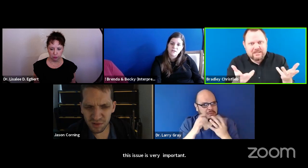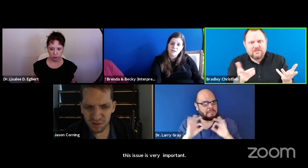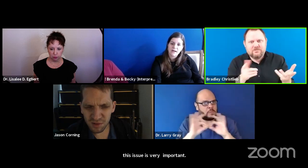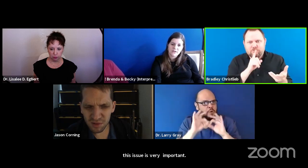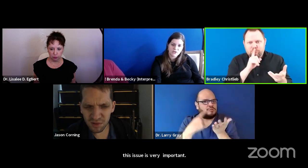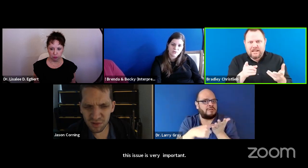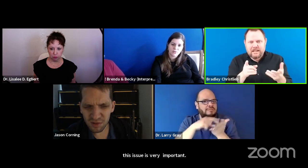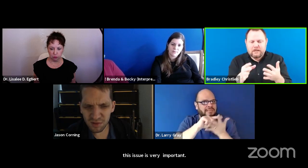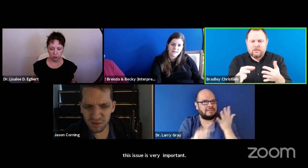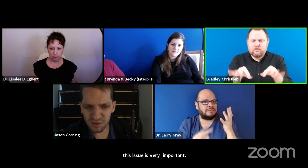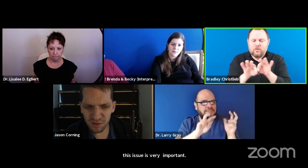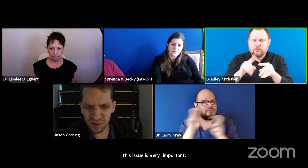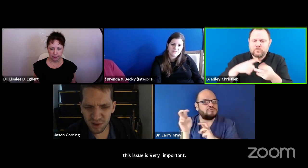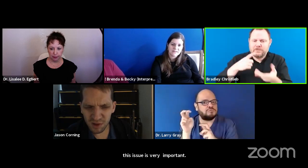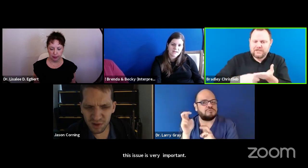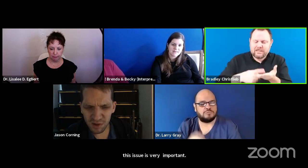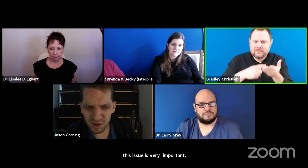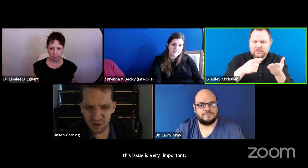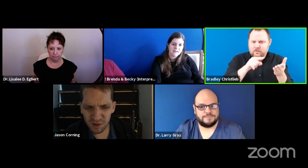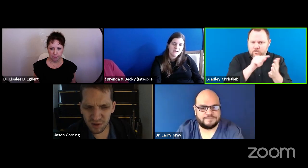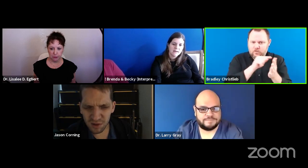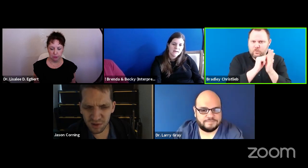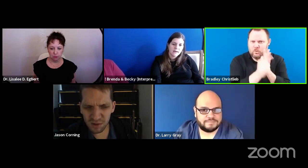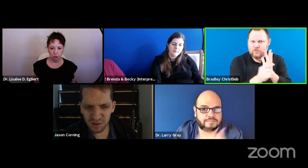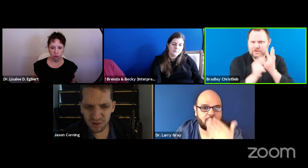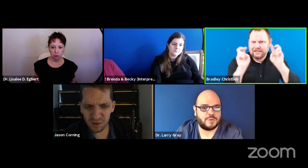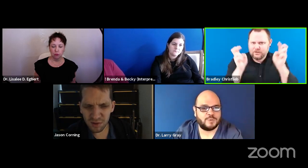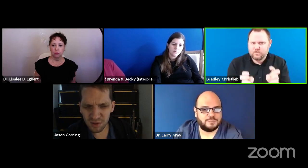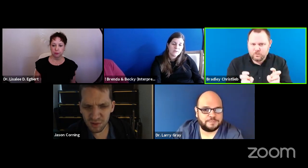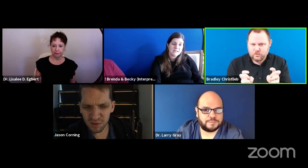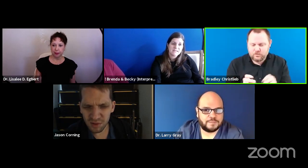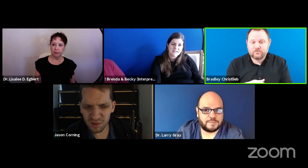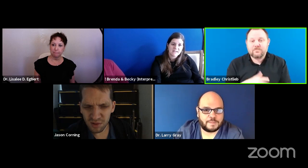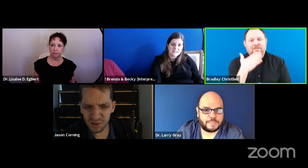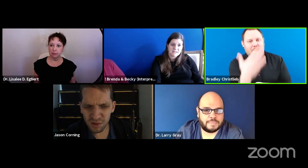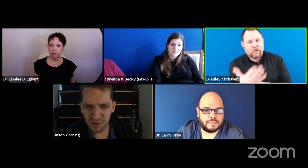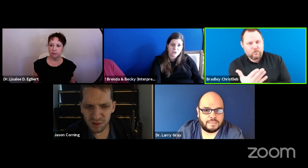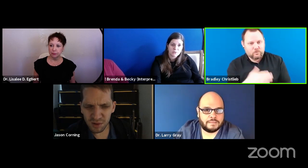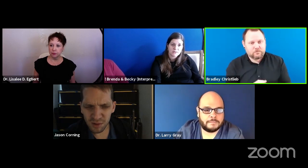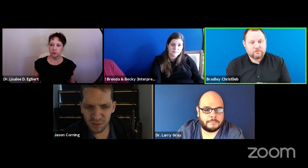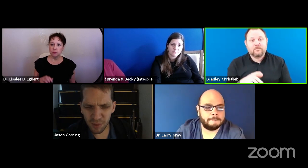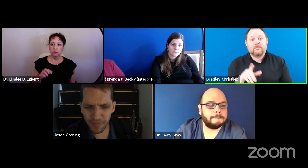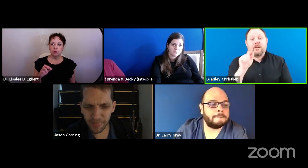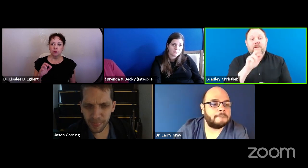There's a lot of issues we need to discuss, and we need to discuss these issues.